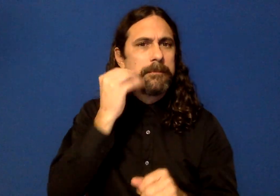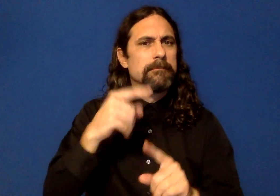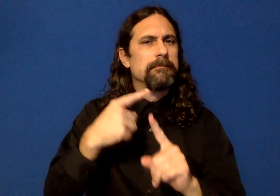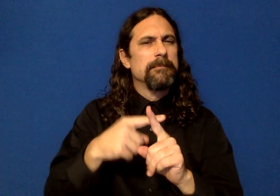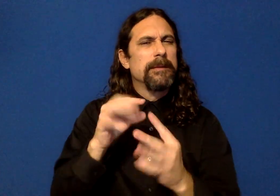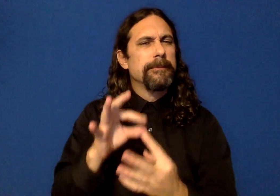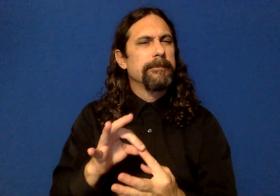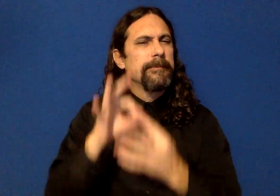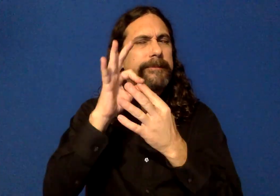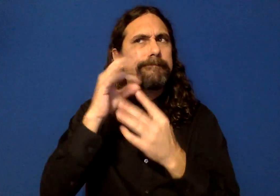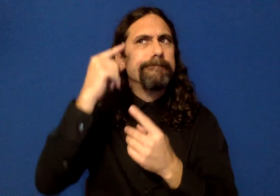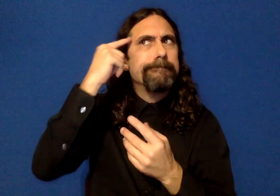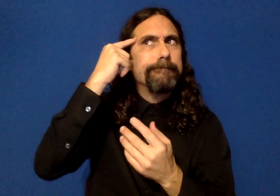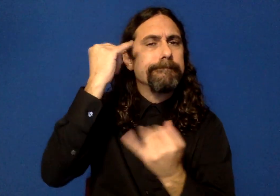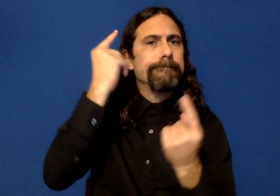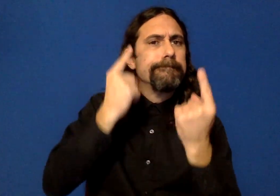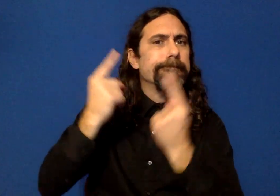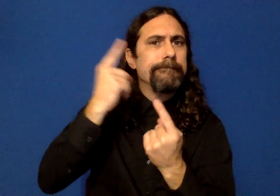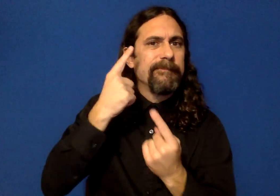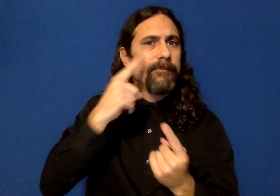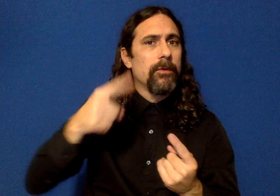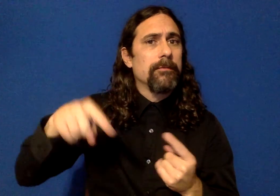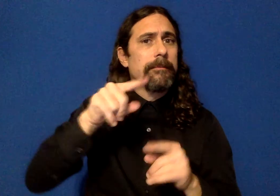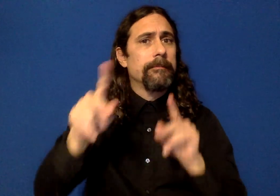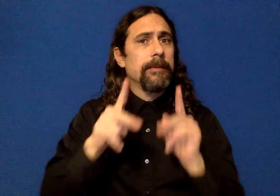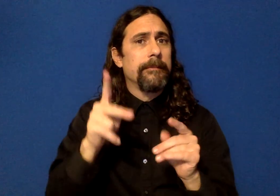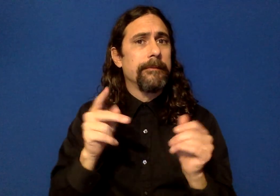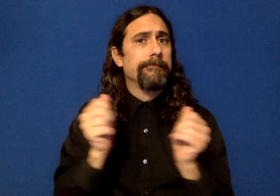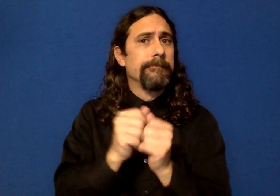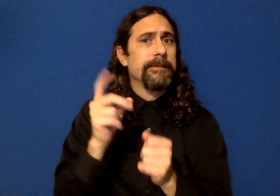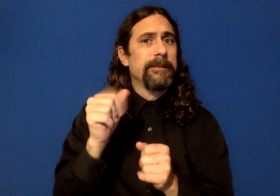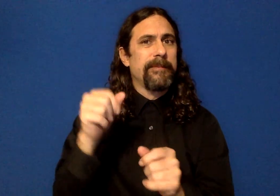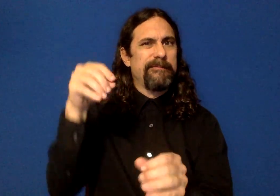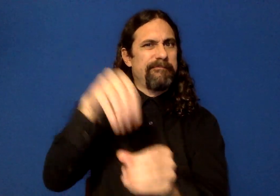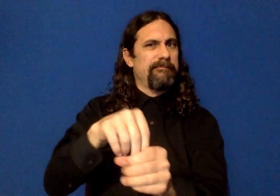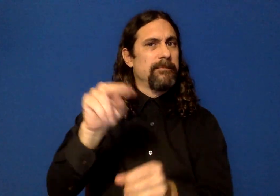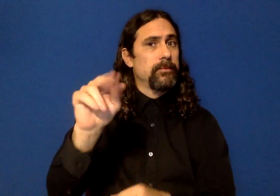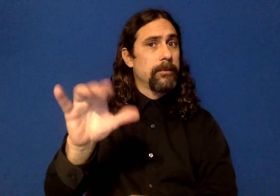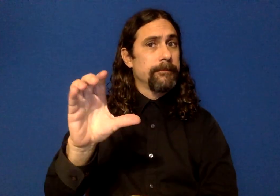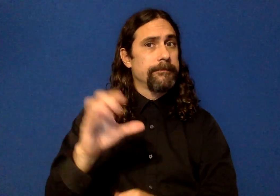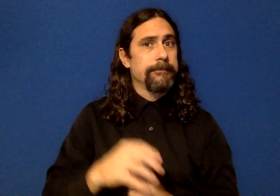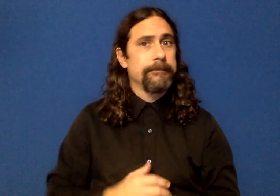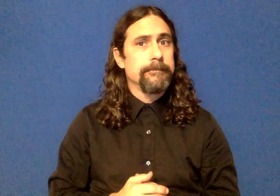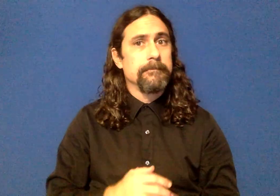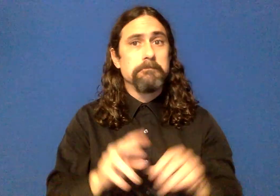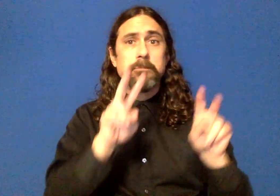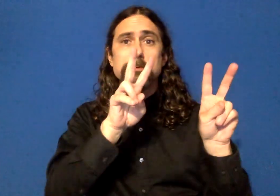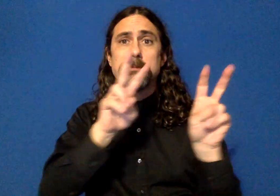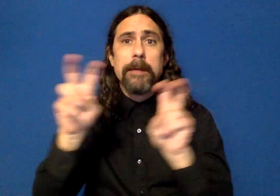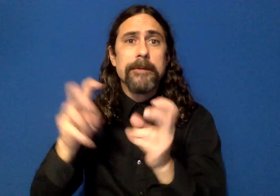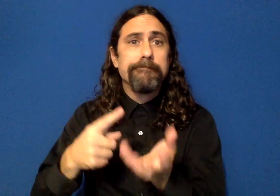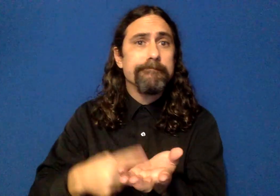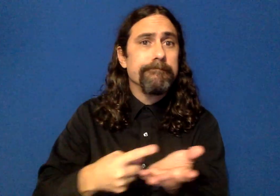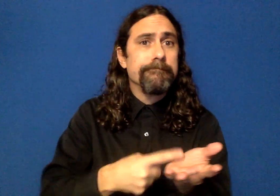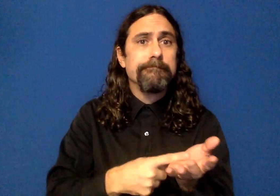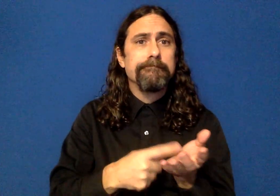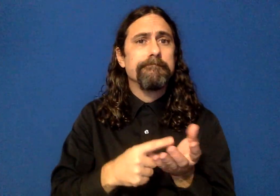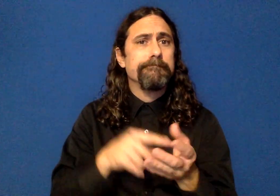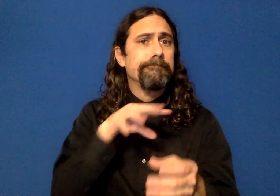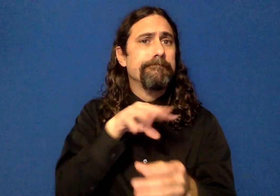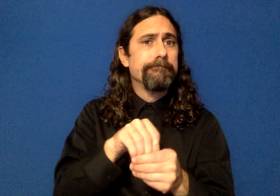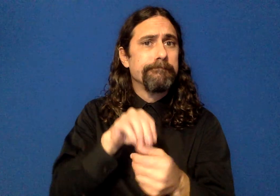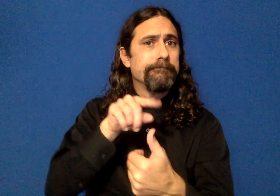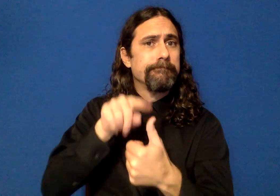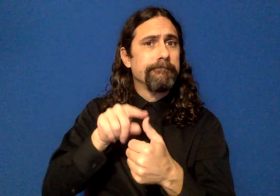disabilities in New York City. Topics covered include an explanation of affordable housing,